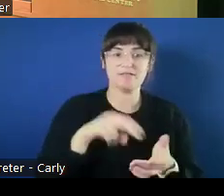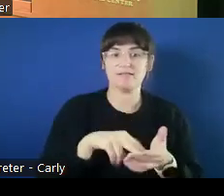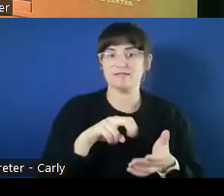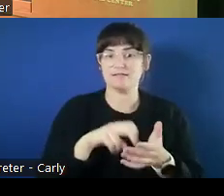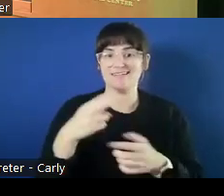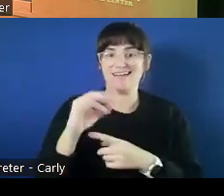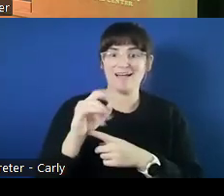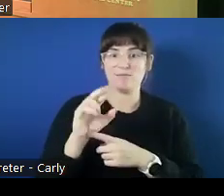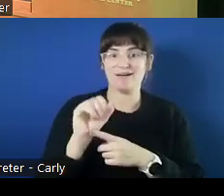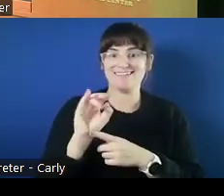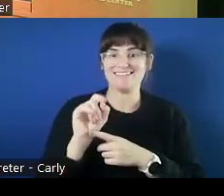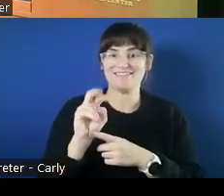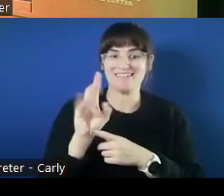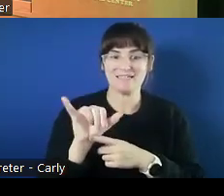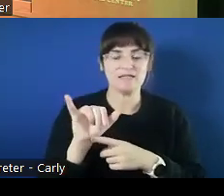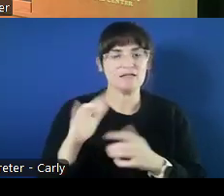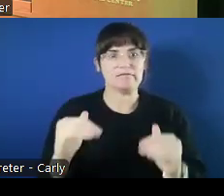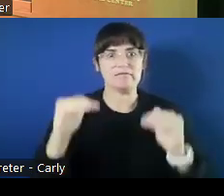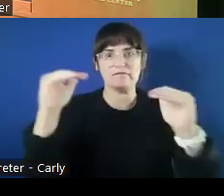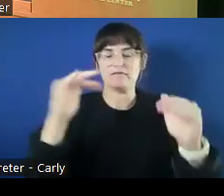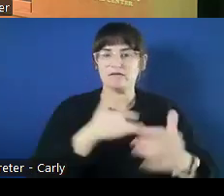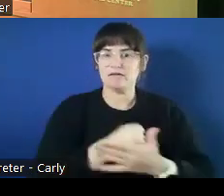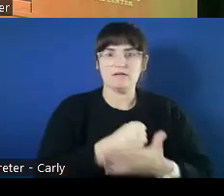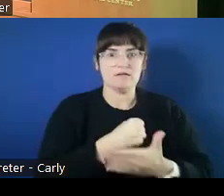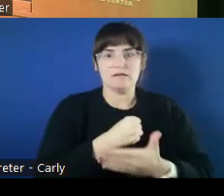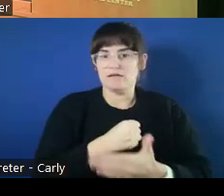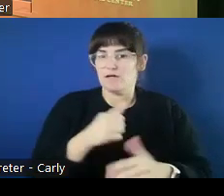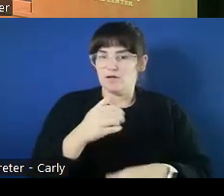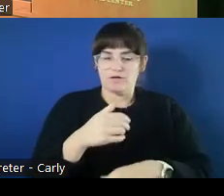that this leads to kind of elevations in heart rate and blood pressure that put more strain on